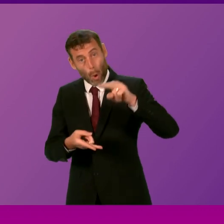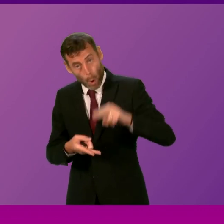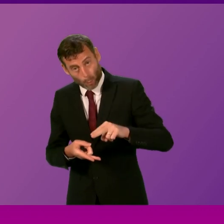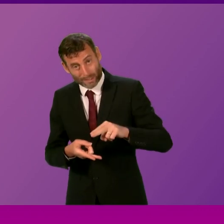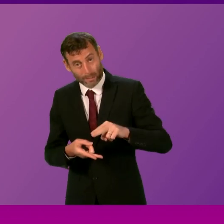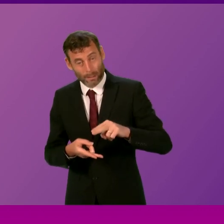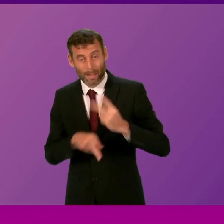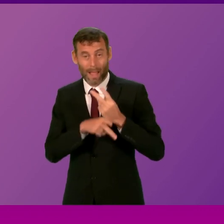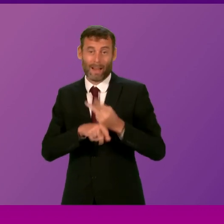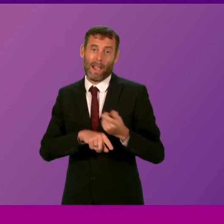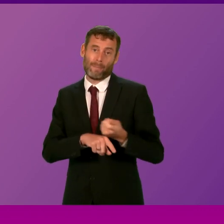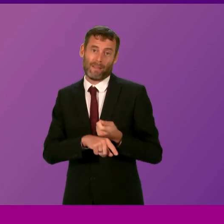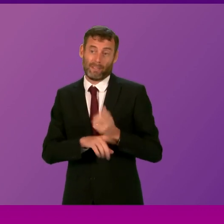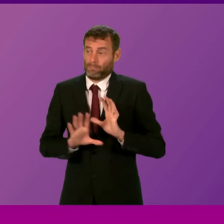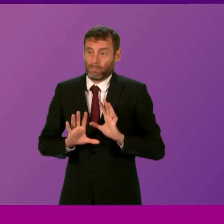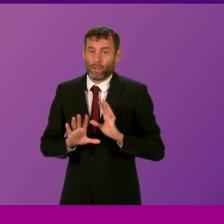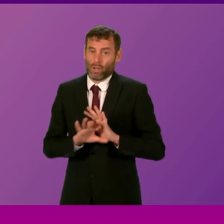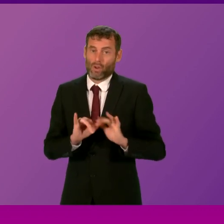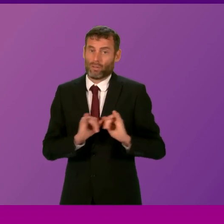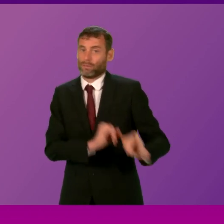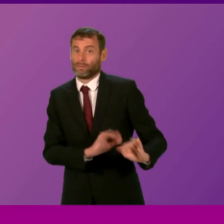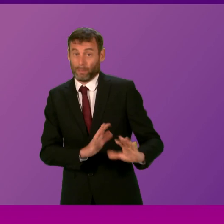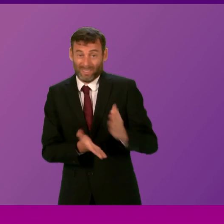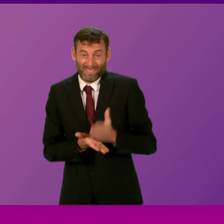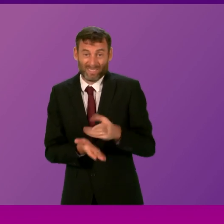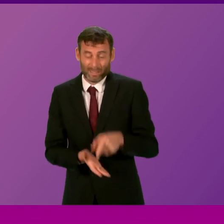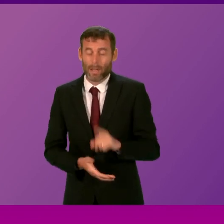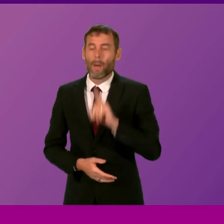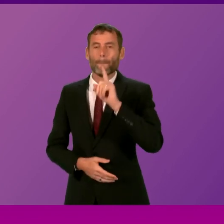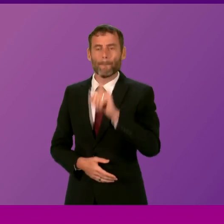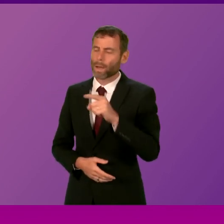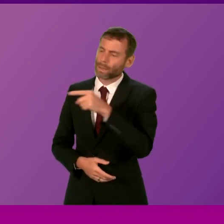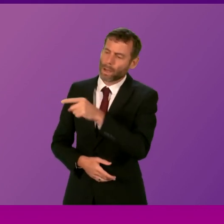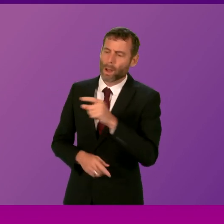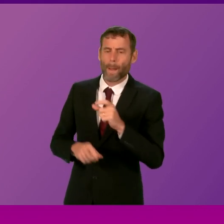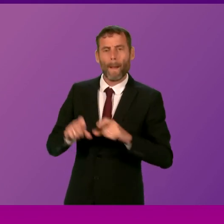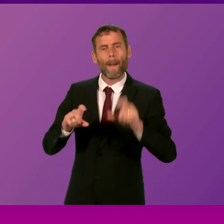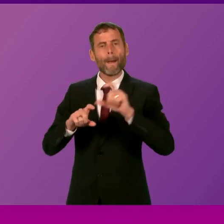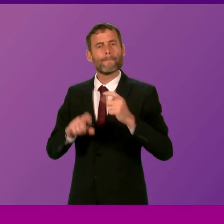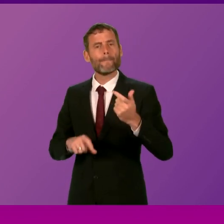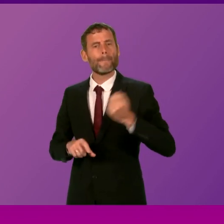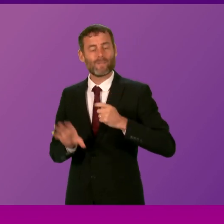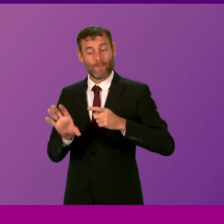In response to Roz McCall’s question about the roll-out of the benefit for young carers,